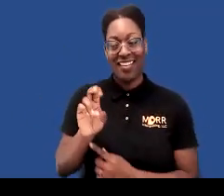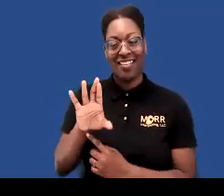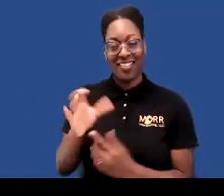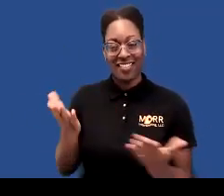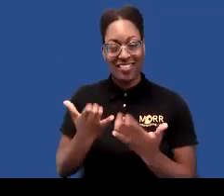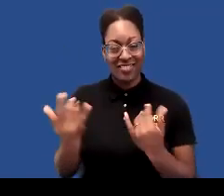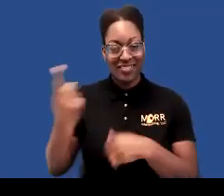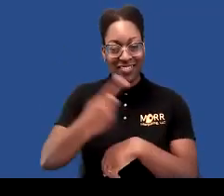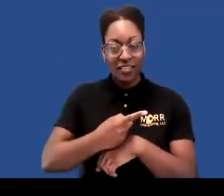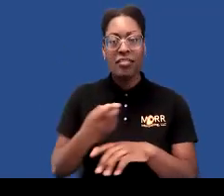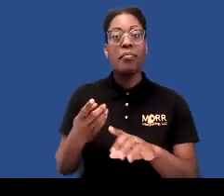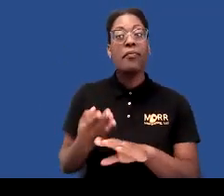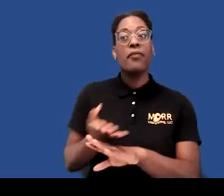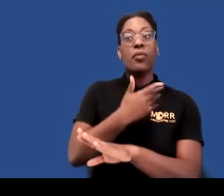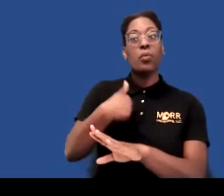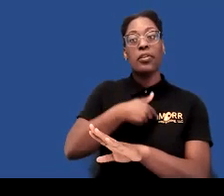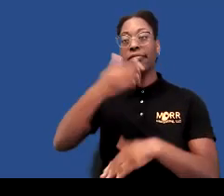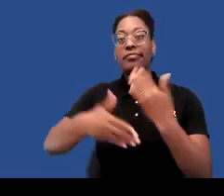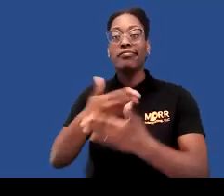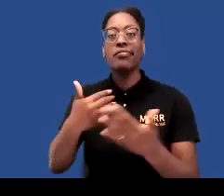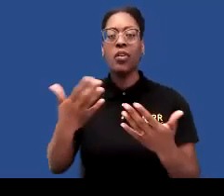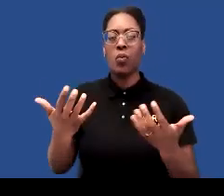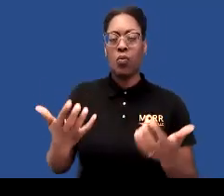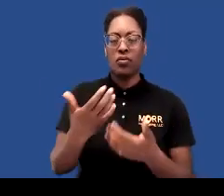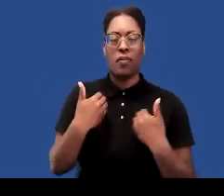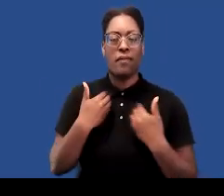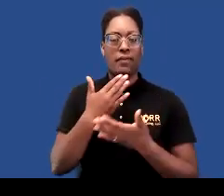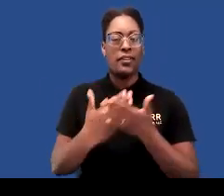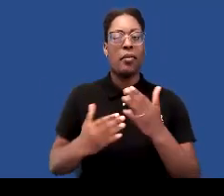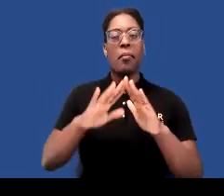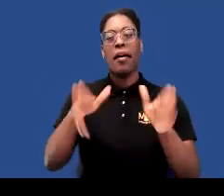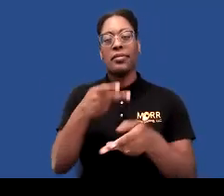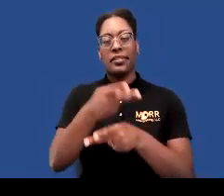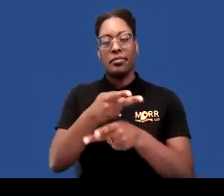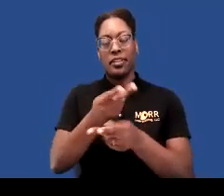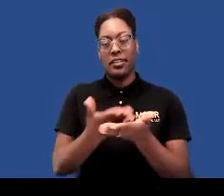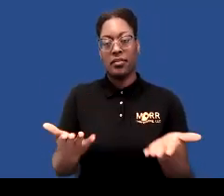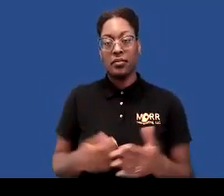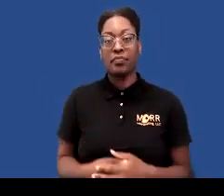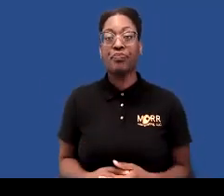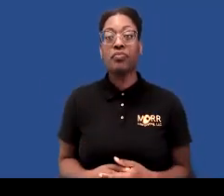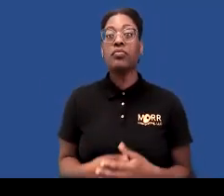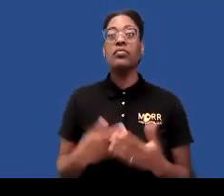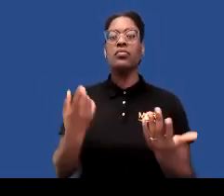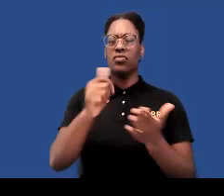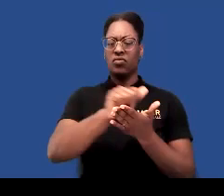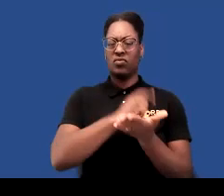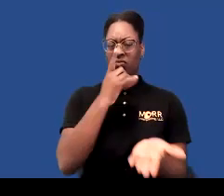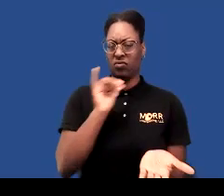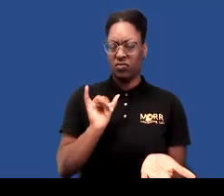couple of housekeeping issues. Our schedule today will begin with Eric presenting for about 30 to 35 minutes, and then we are going to give